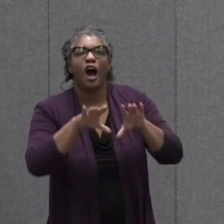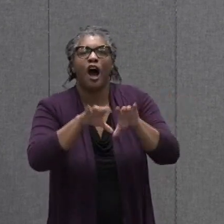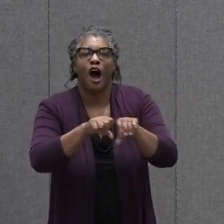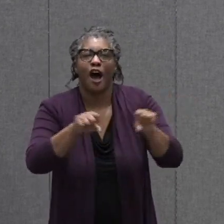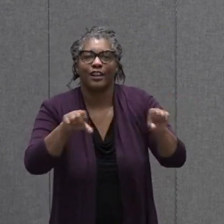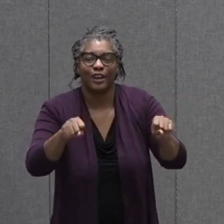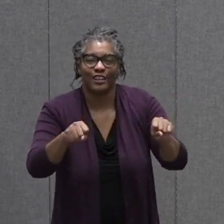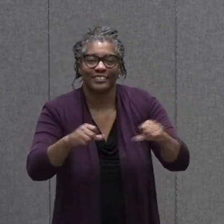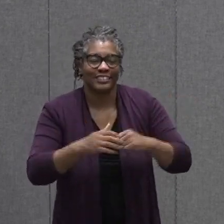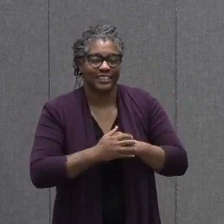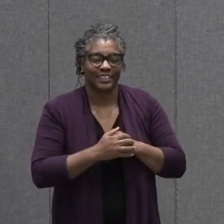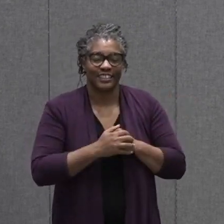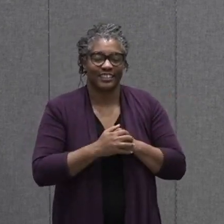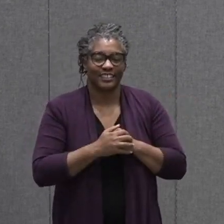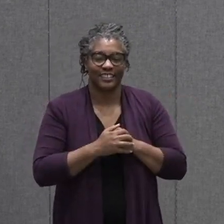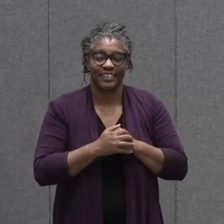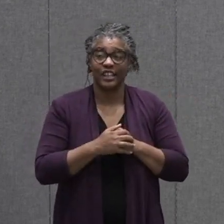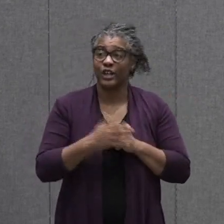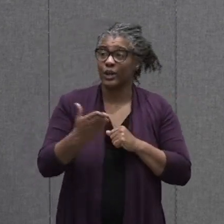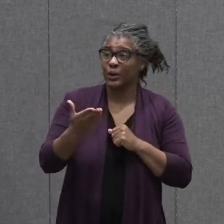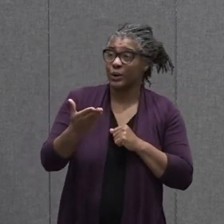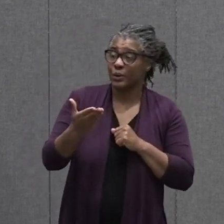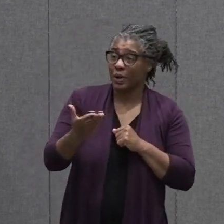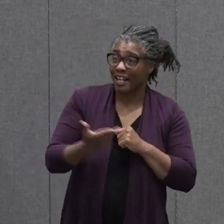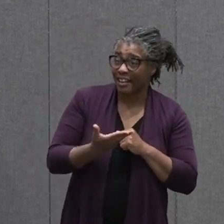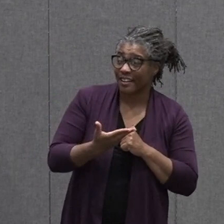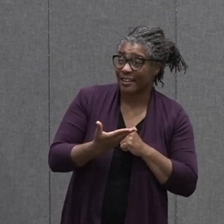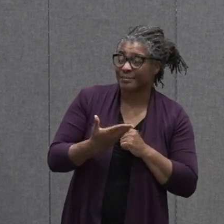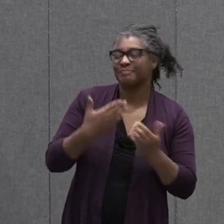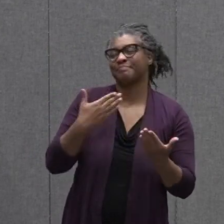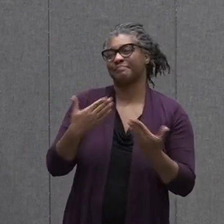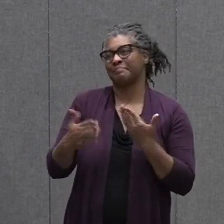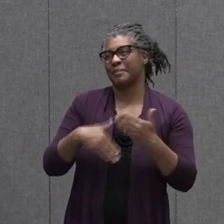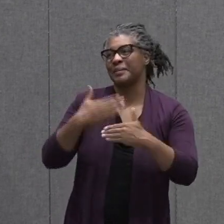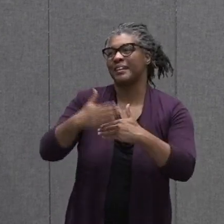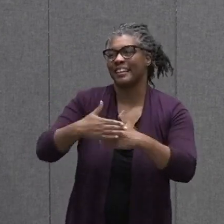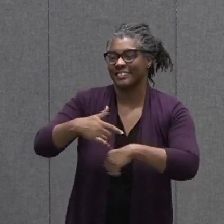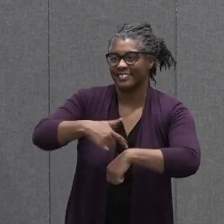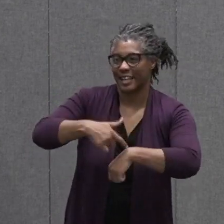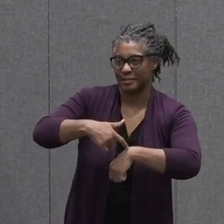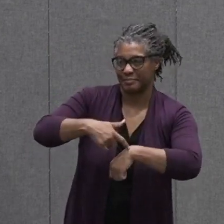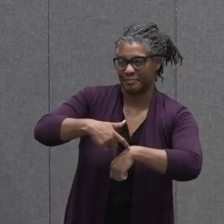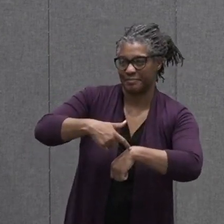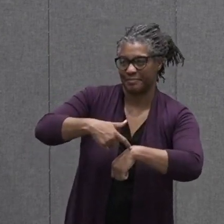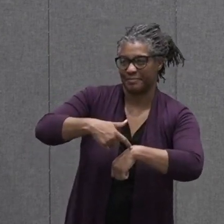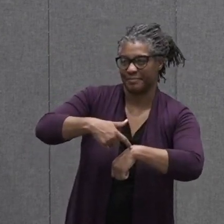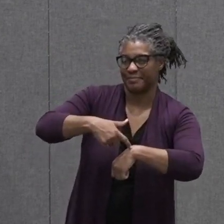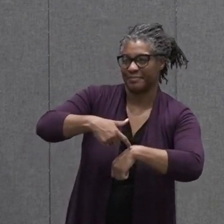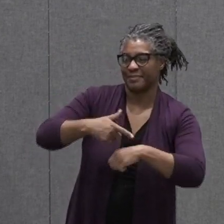"You're welcome," said Peanut Butter, "Maybe next time." And he kept walking.